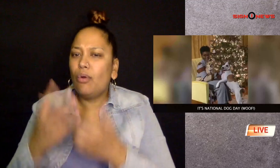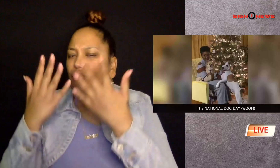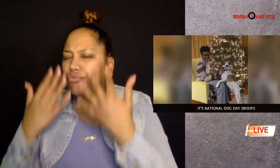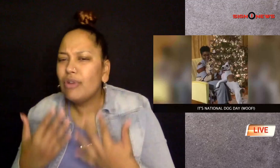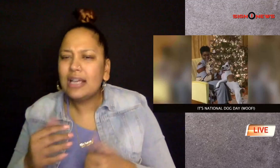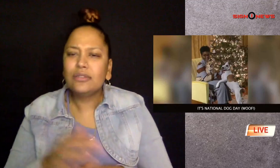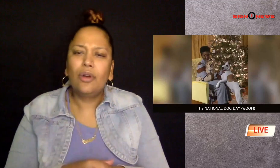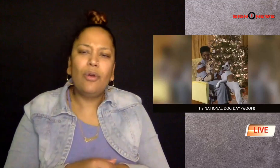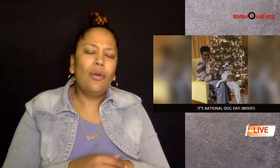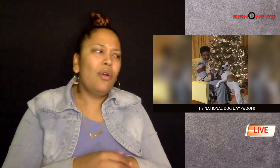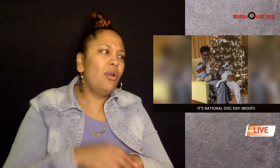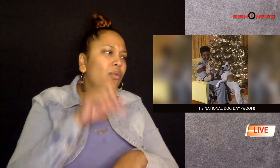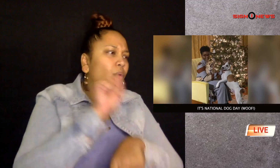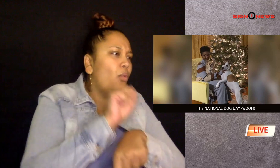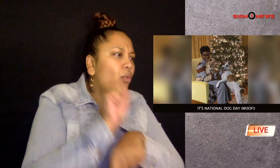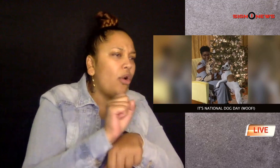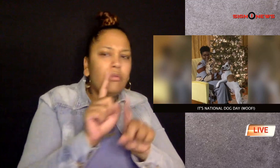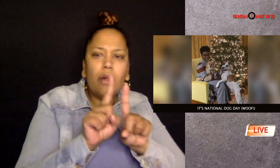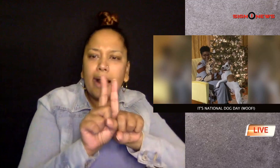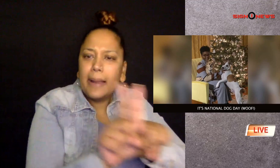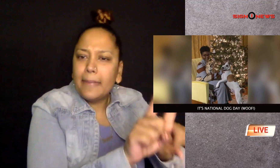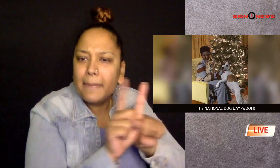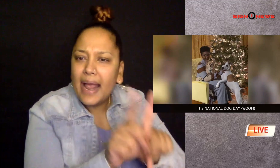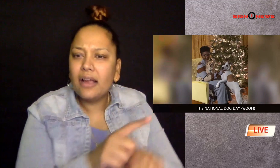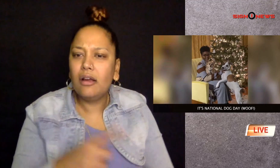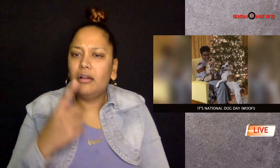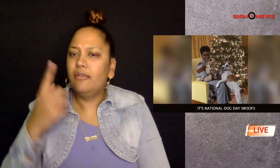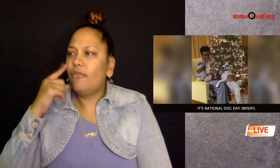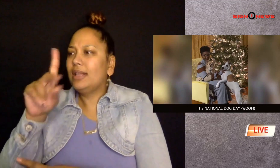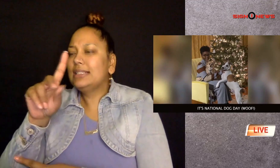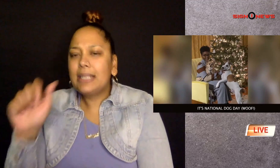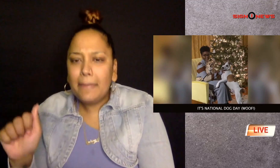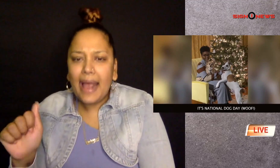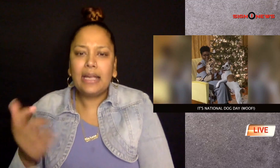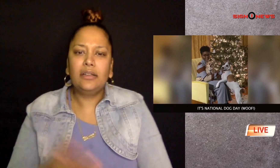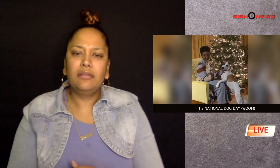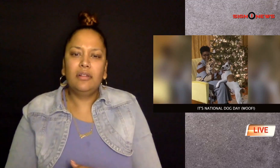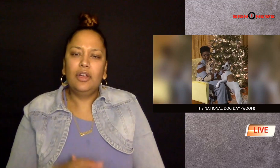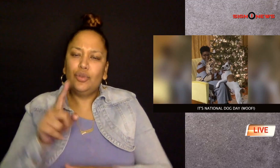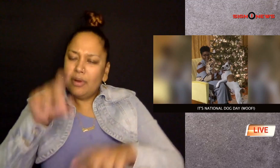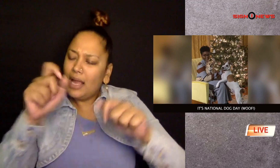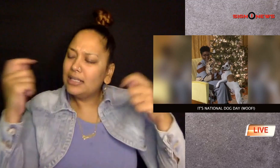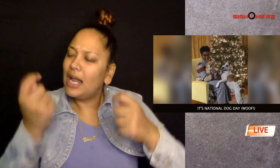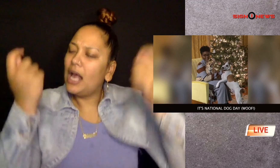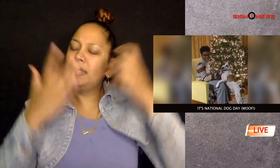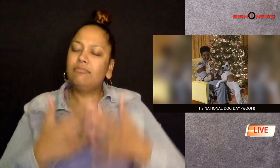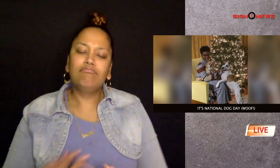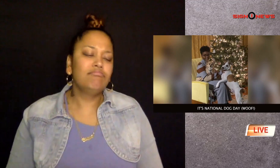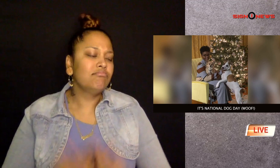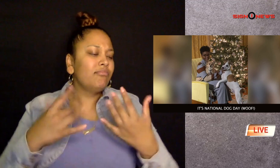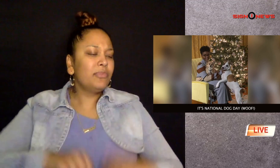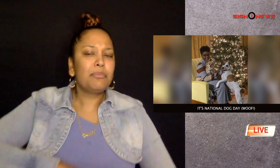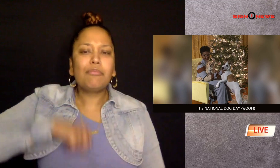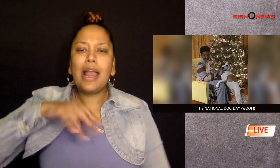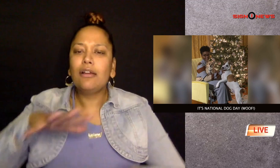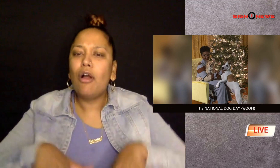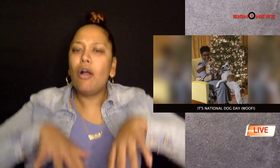tragedies and working companions for the disabled community you can celebrate by adopting